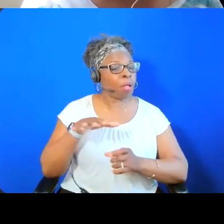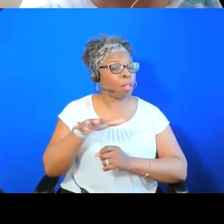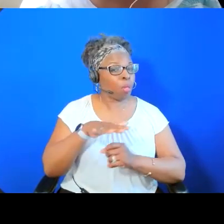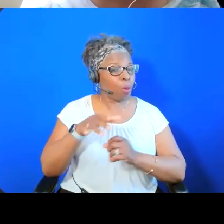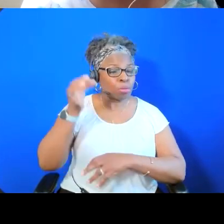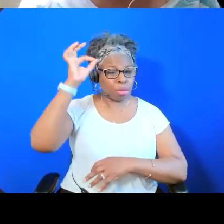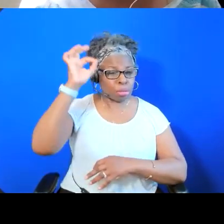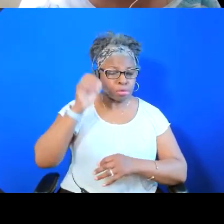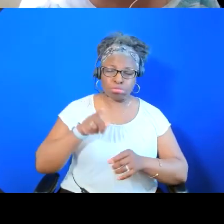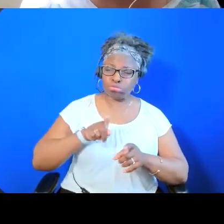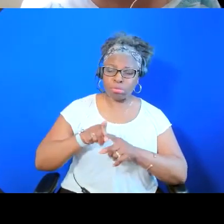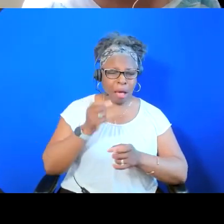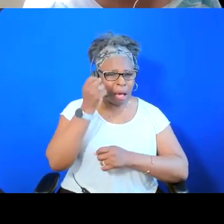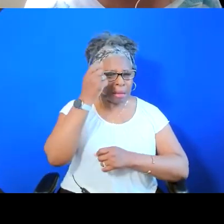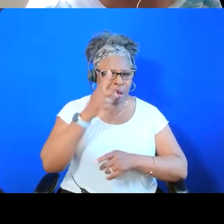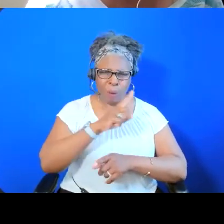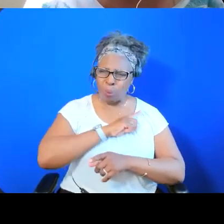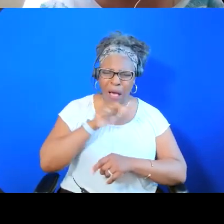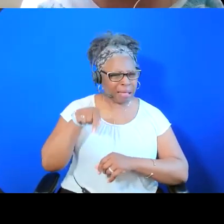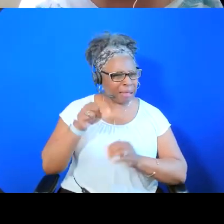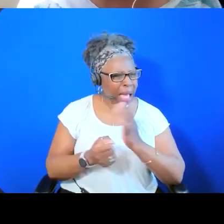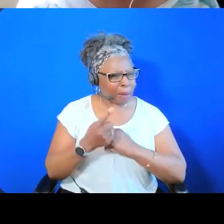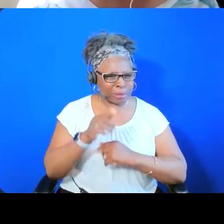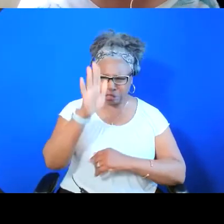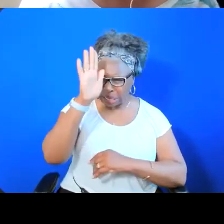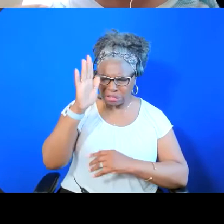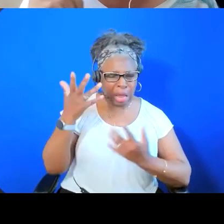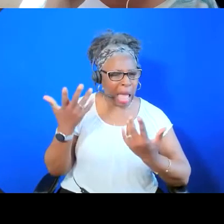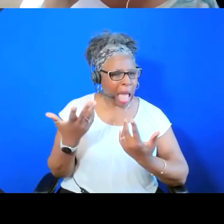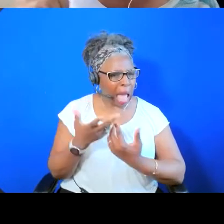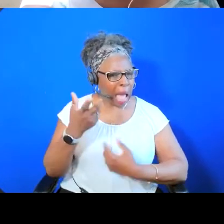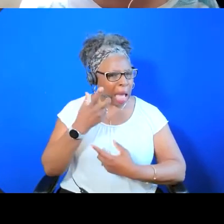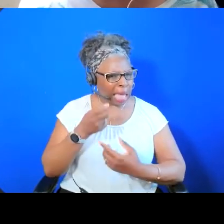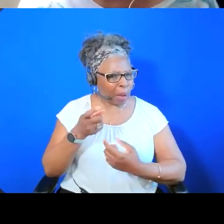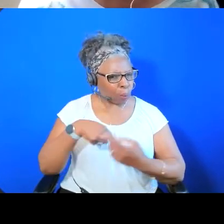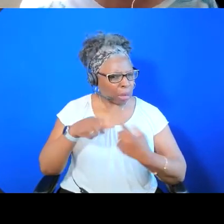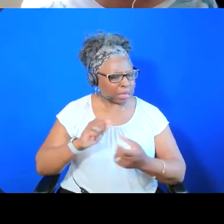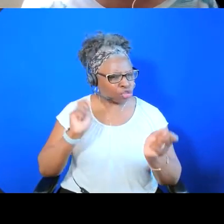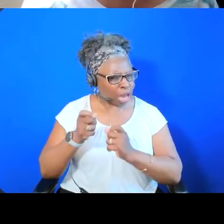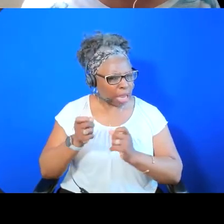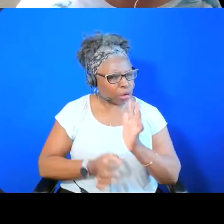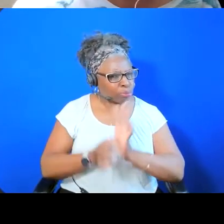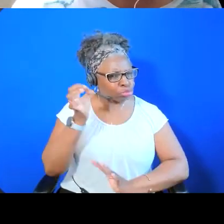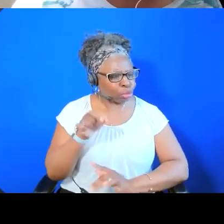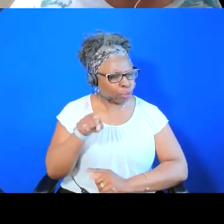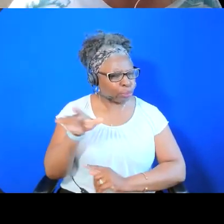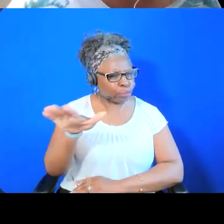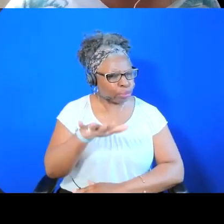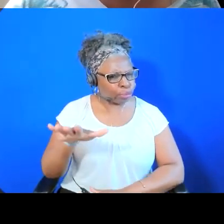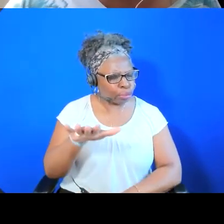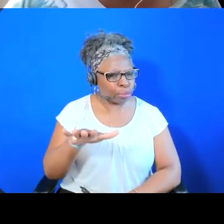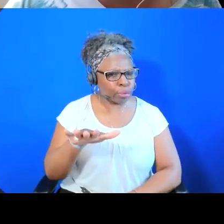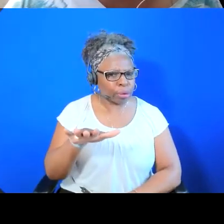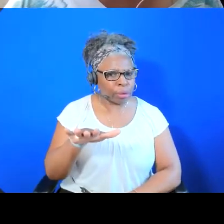you know, why this is happening and how can we work to change that and what, oh, is this the end?